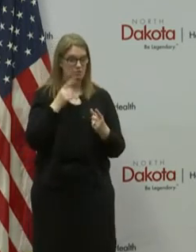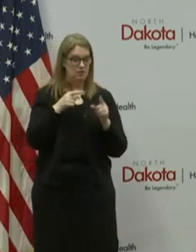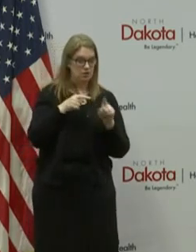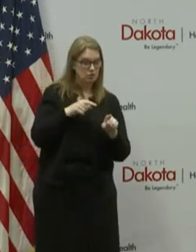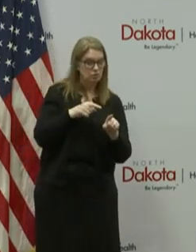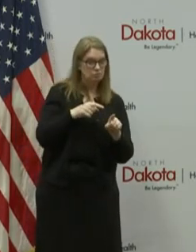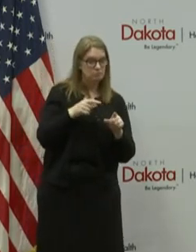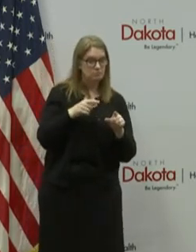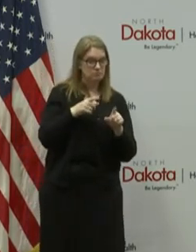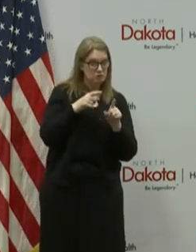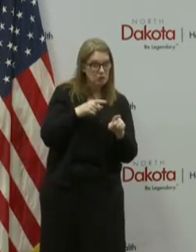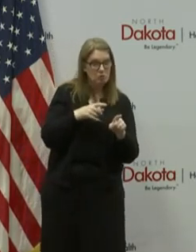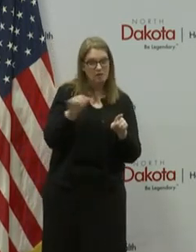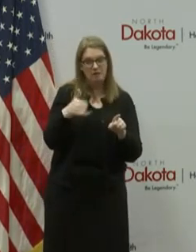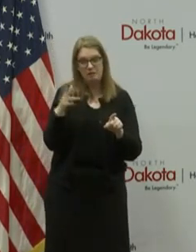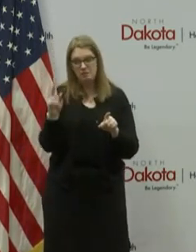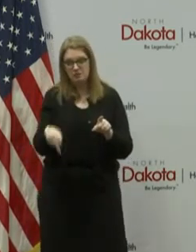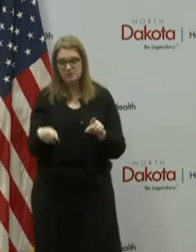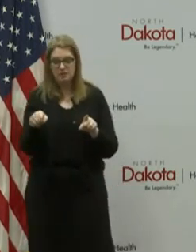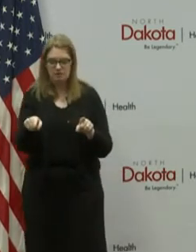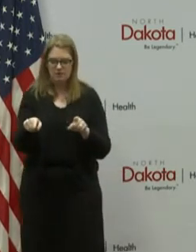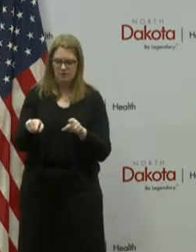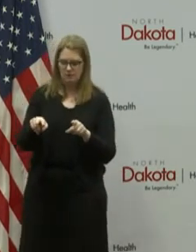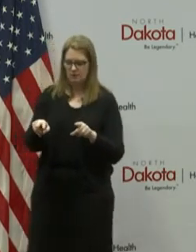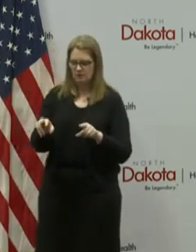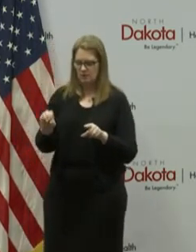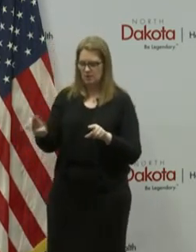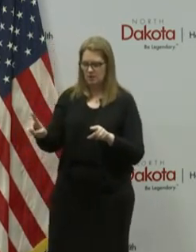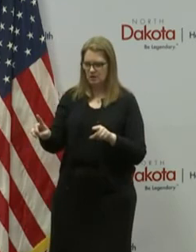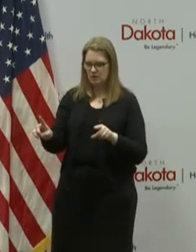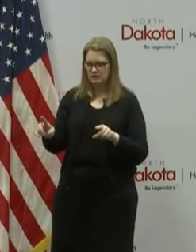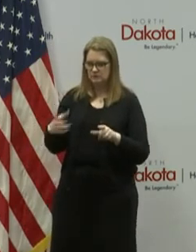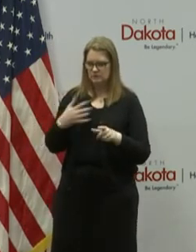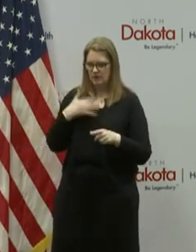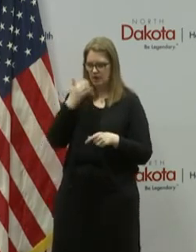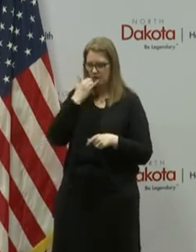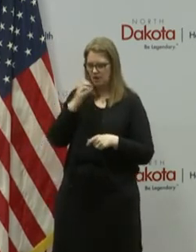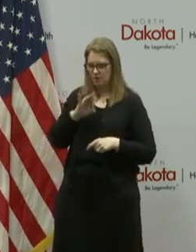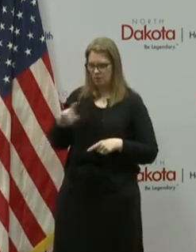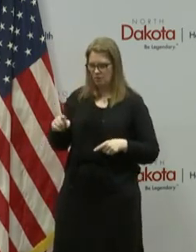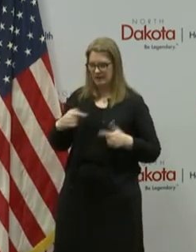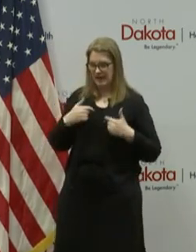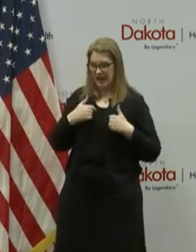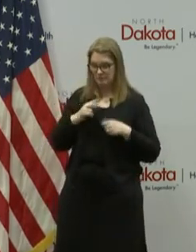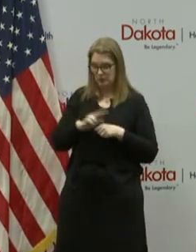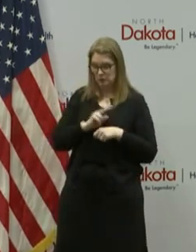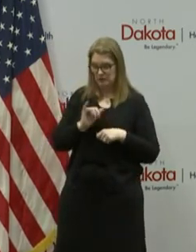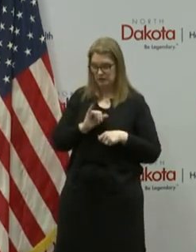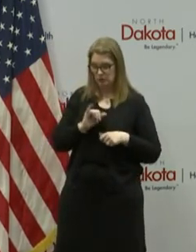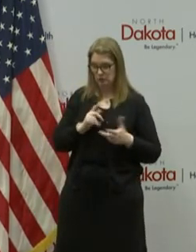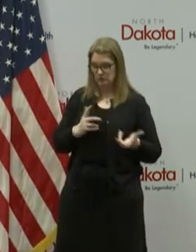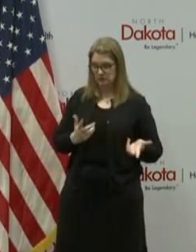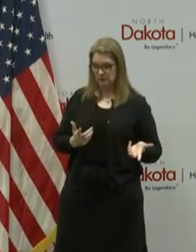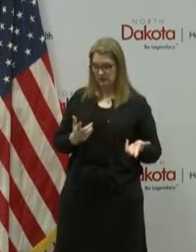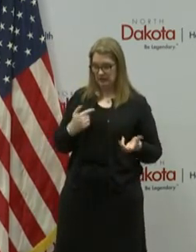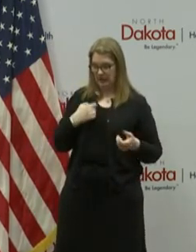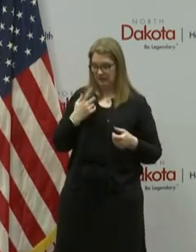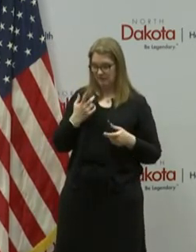STRUGGLING WITH THE DISEASE OF ADDICTION AND MIGHT BE WITH SOMEONE, WHO OVERDOSES, I KNOW THERE'S A LOT OF FEAR ABOUT